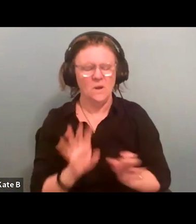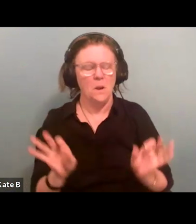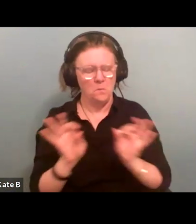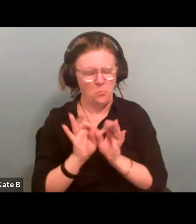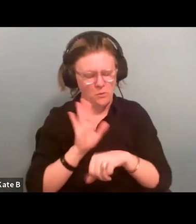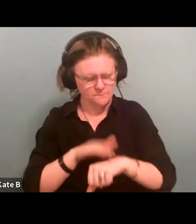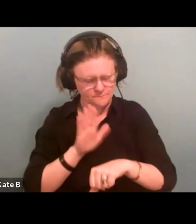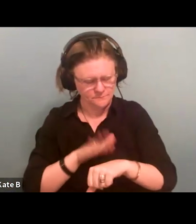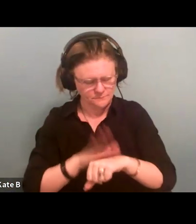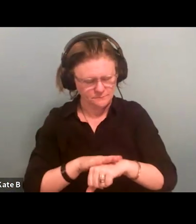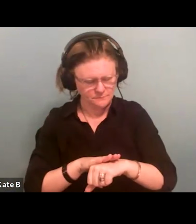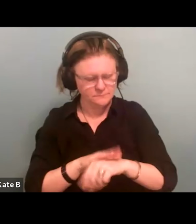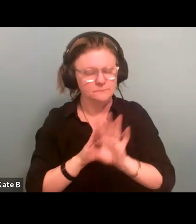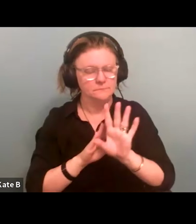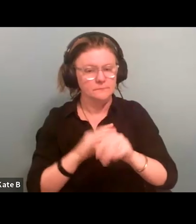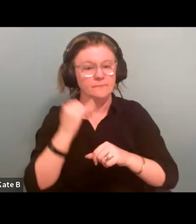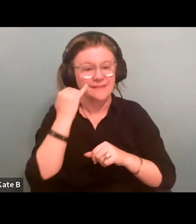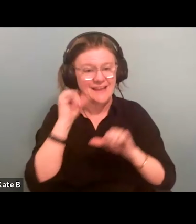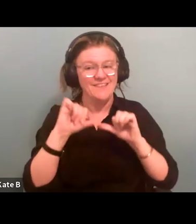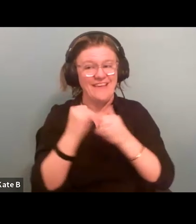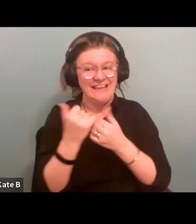and if you call an Area Agency on Aging or you call